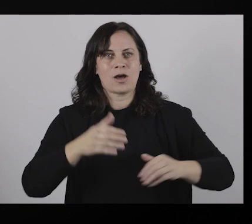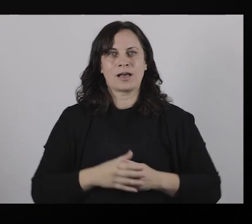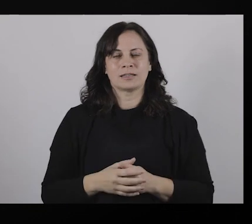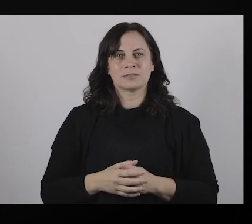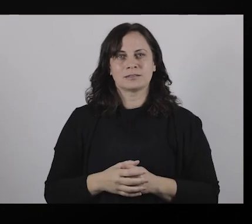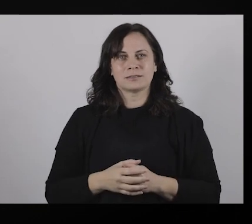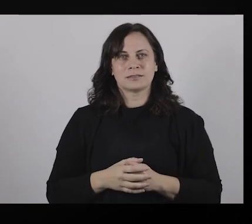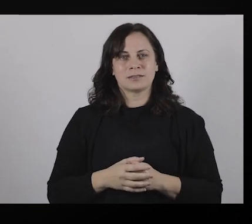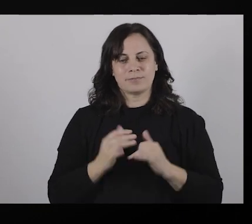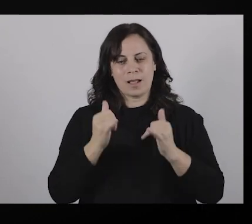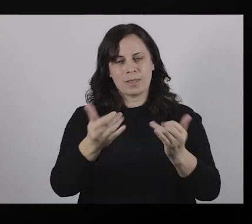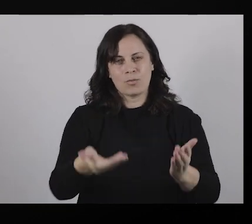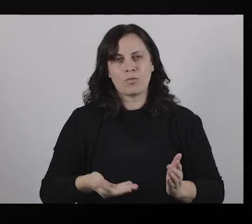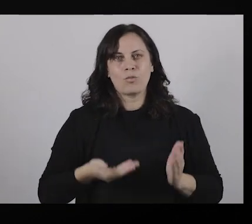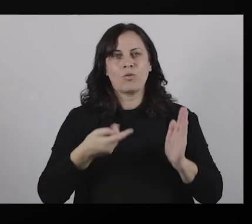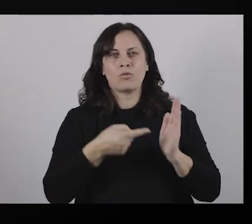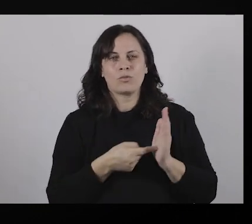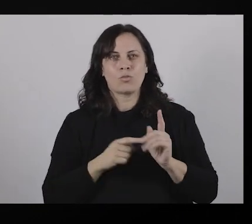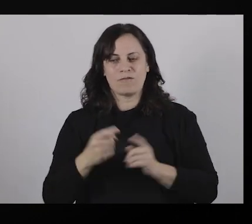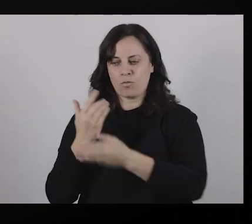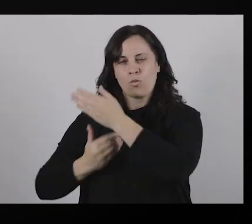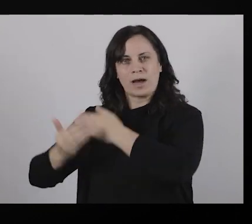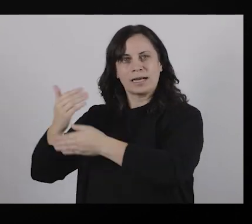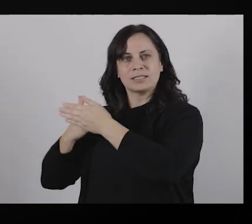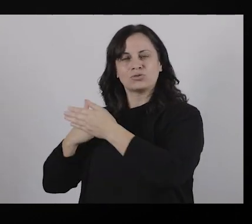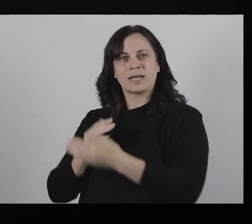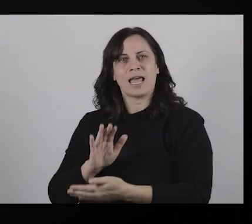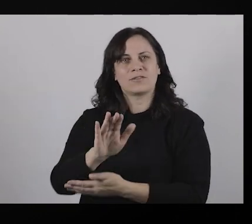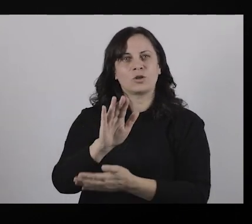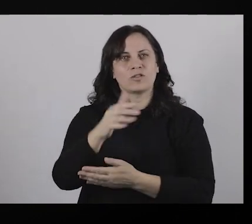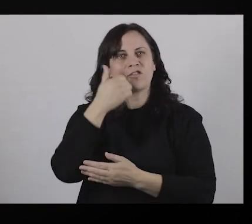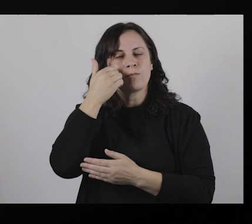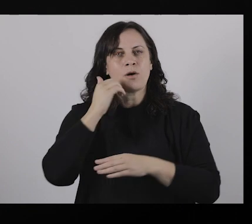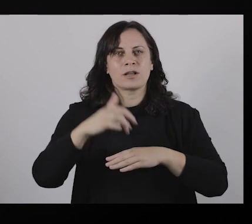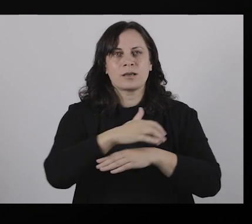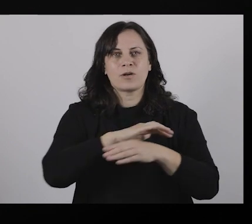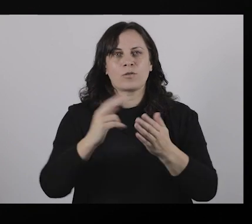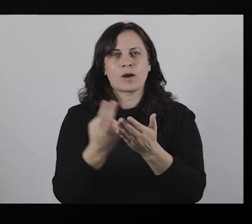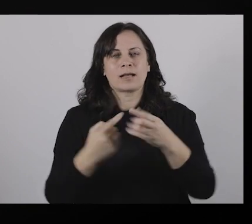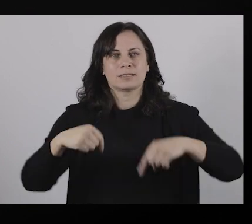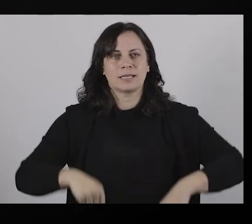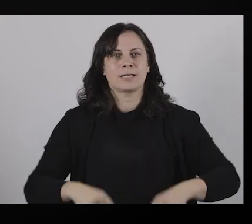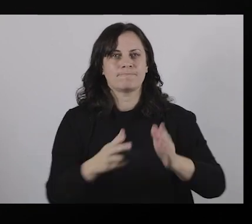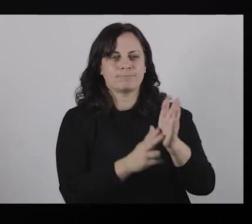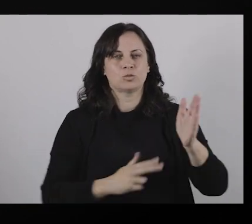and for this acknowledgement for his contribution to the history and future of Māori performing arts